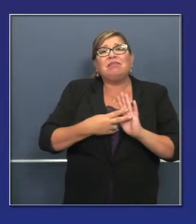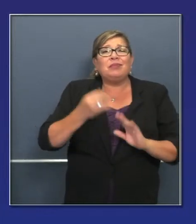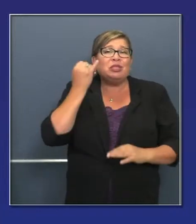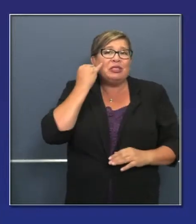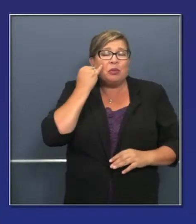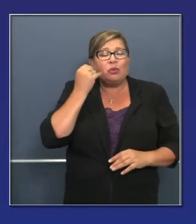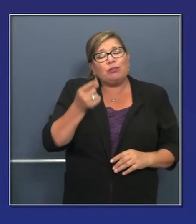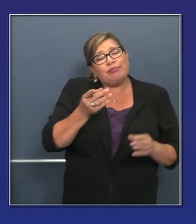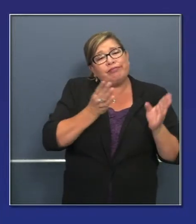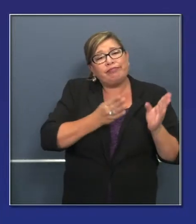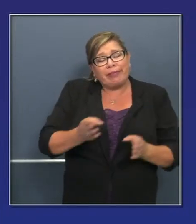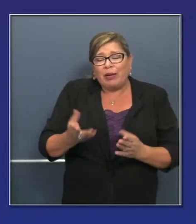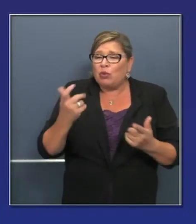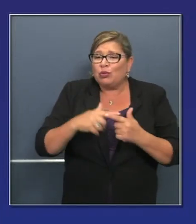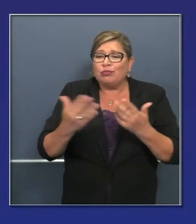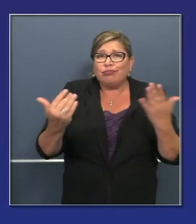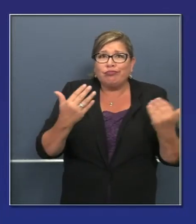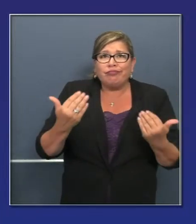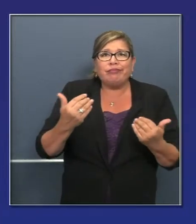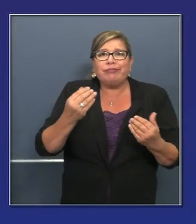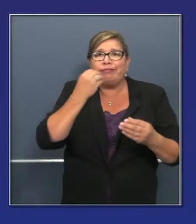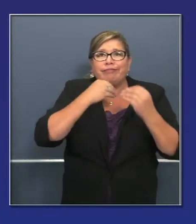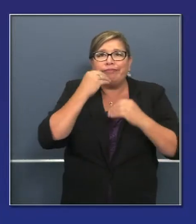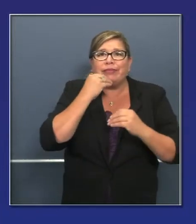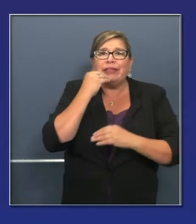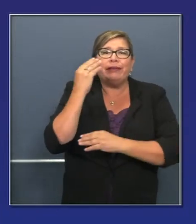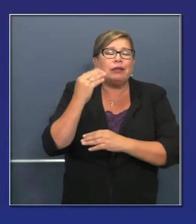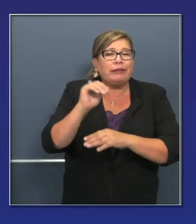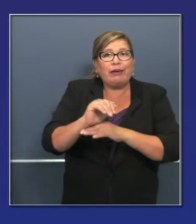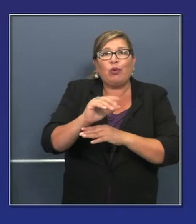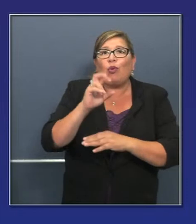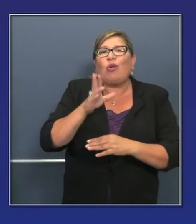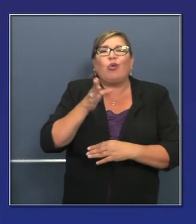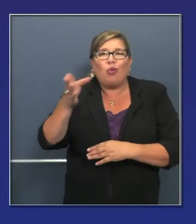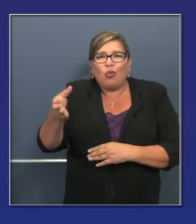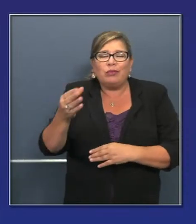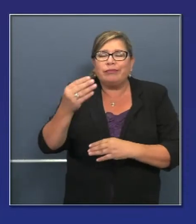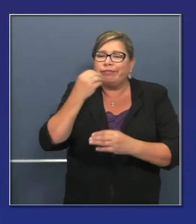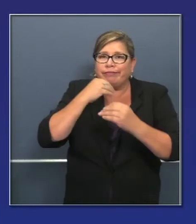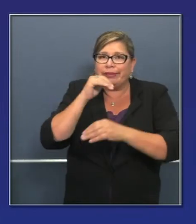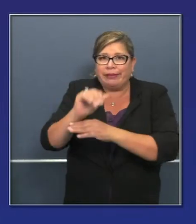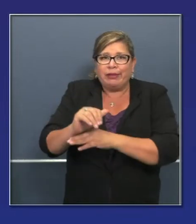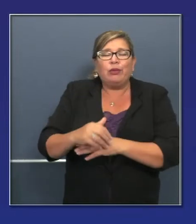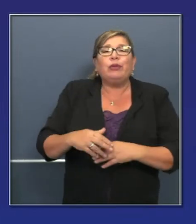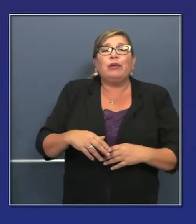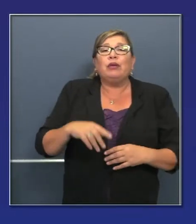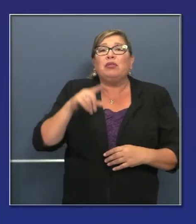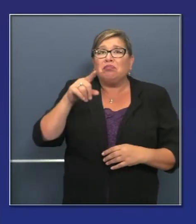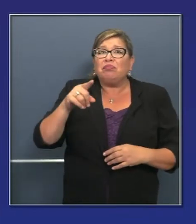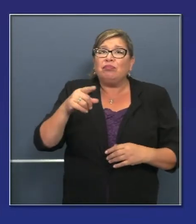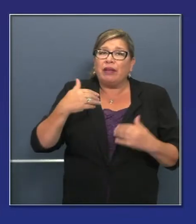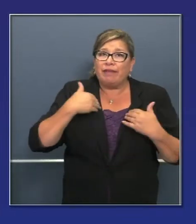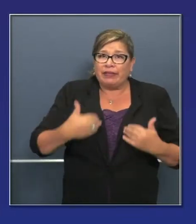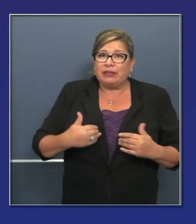members and you are practicing physical disk scene you're fighting by the rules move as many of those